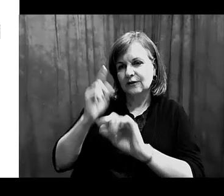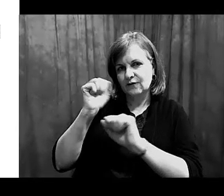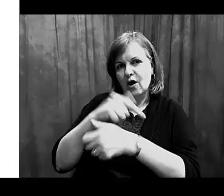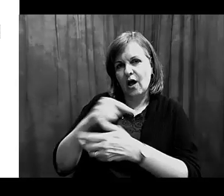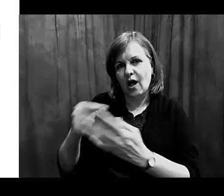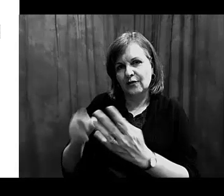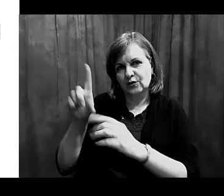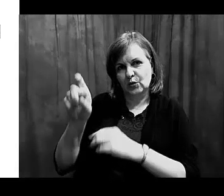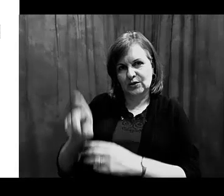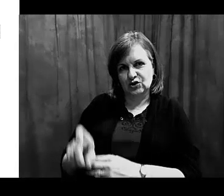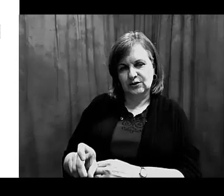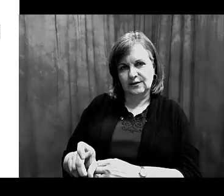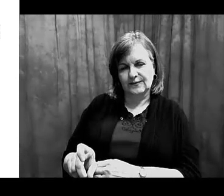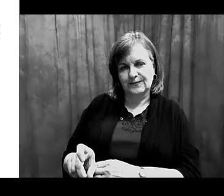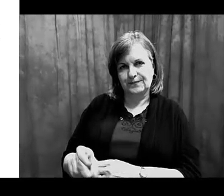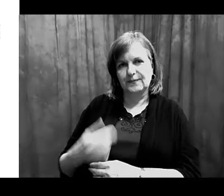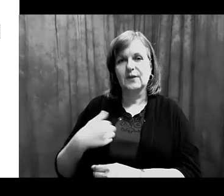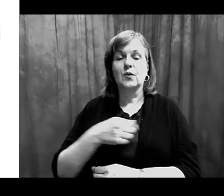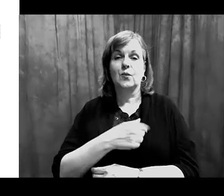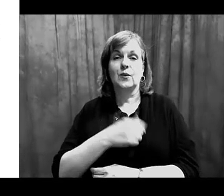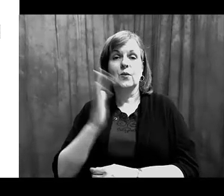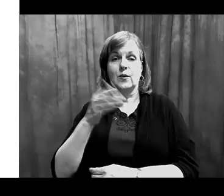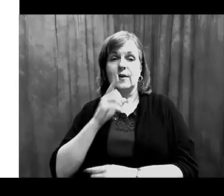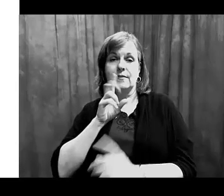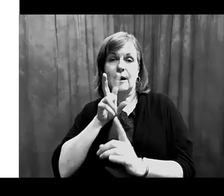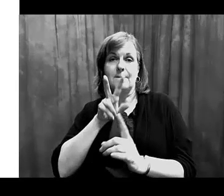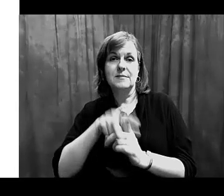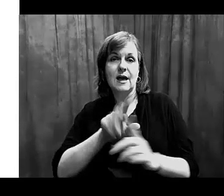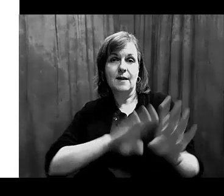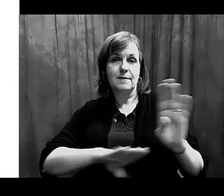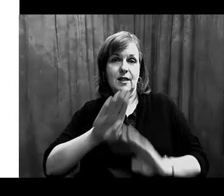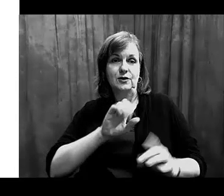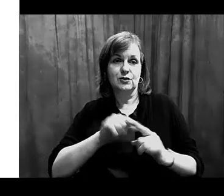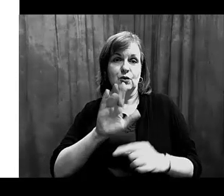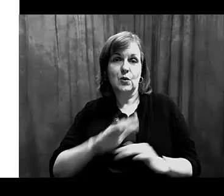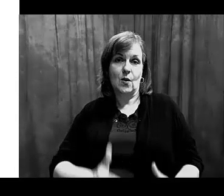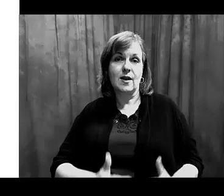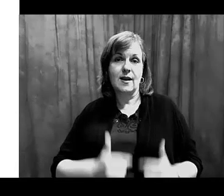until we find the answers to all of them! and will spend a lot of time applying biology to